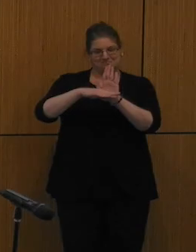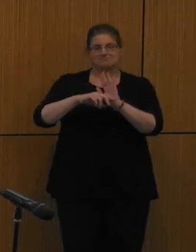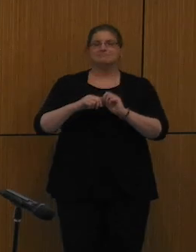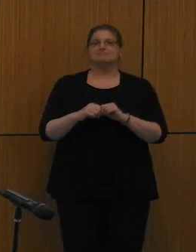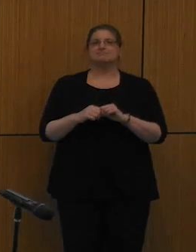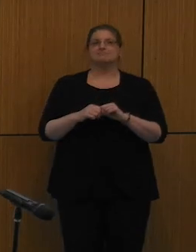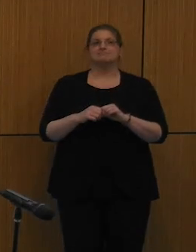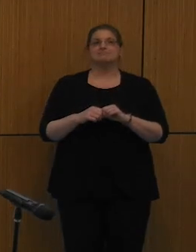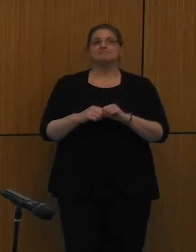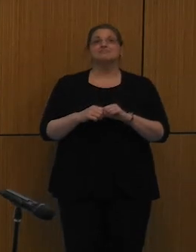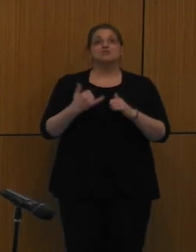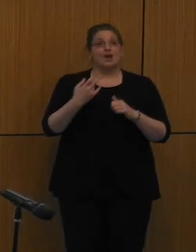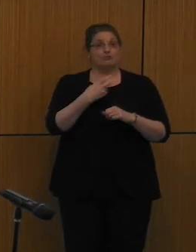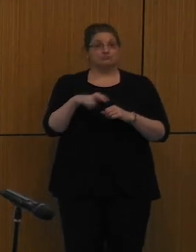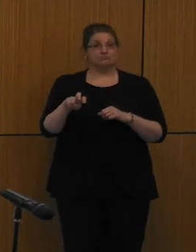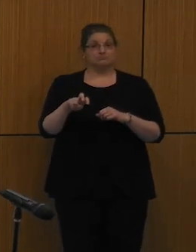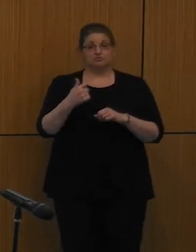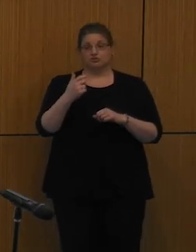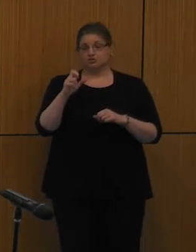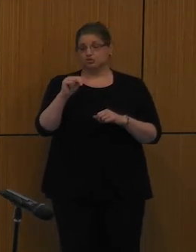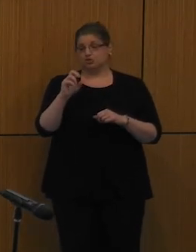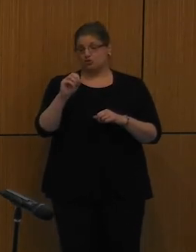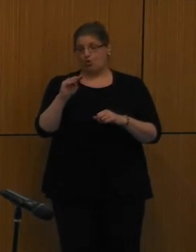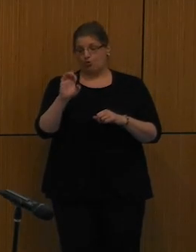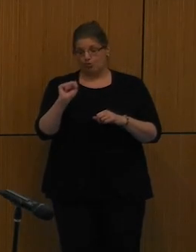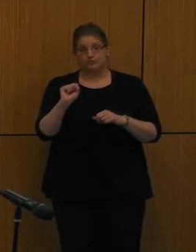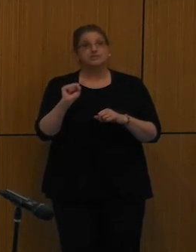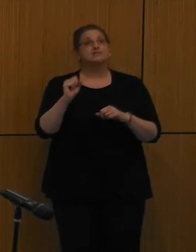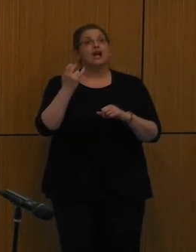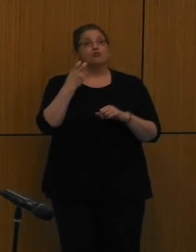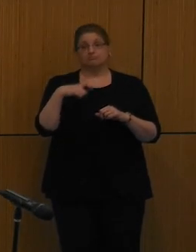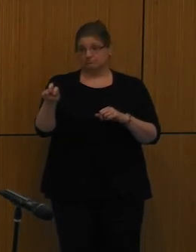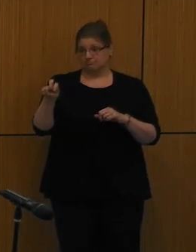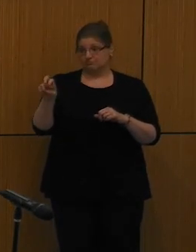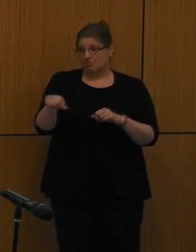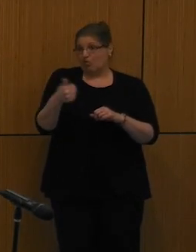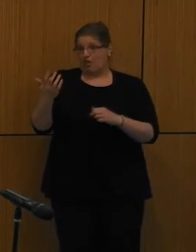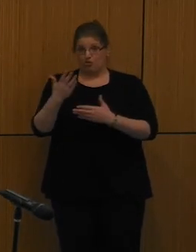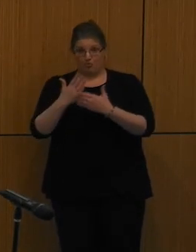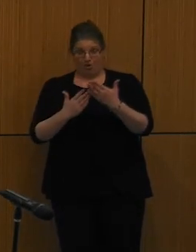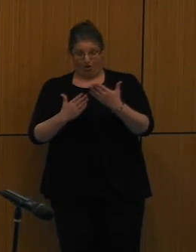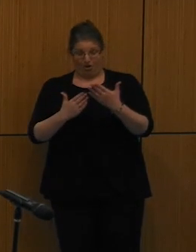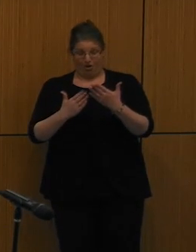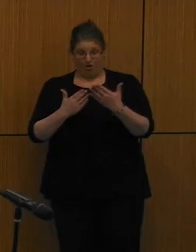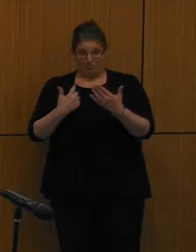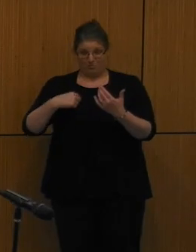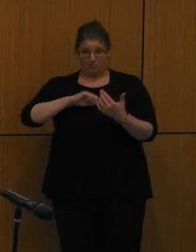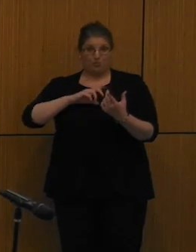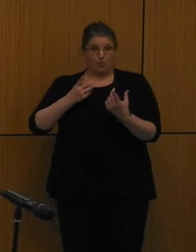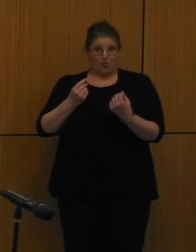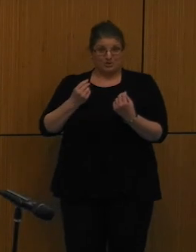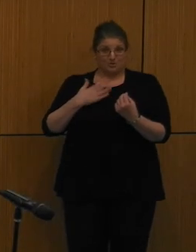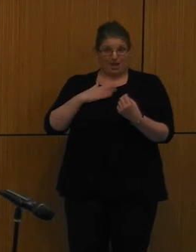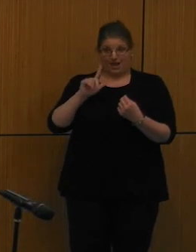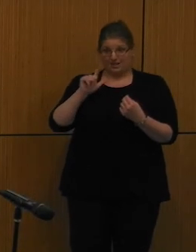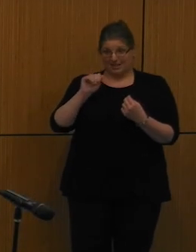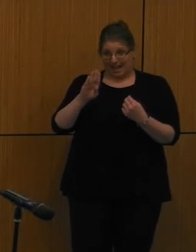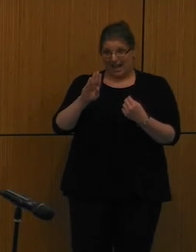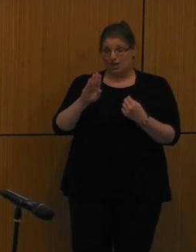story switching from the genomes of, these microbes. The other part of what we do in my lab has to do with microbes that help plants grow.